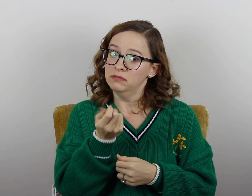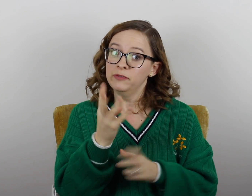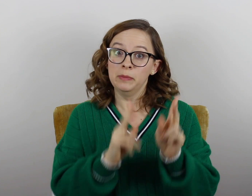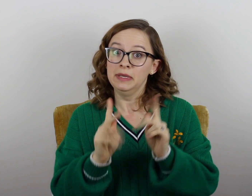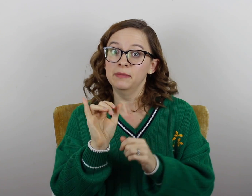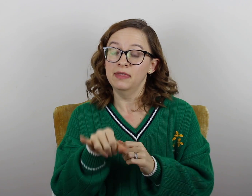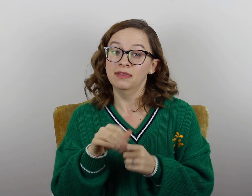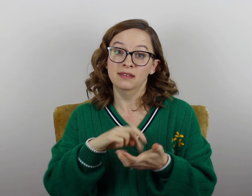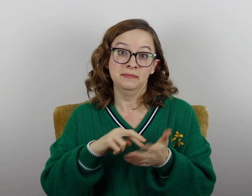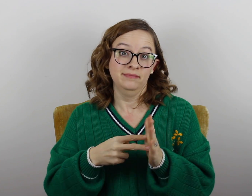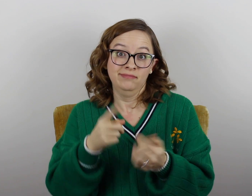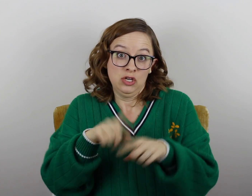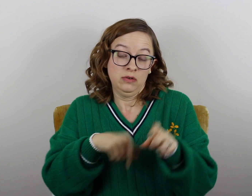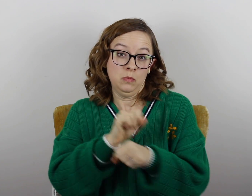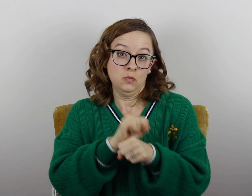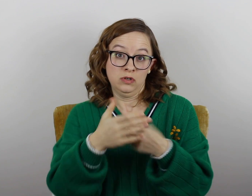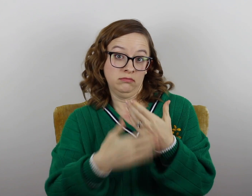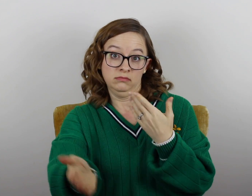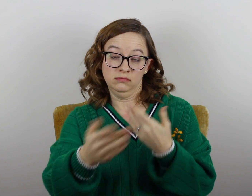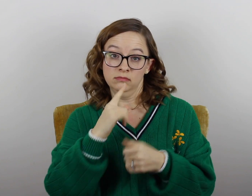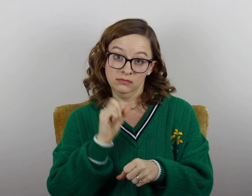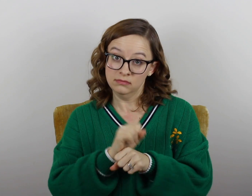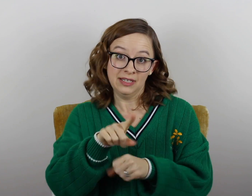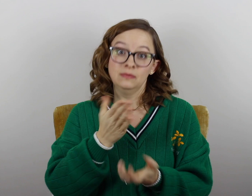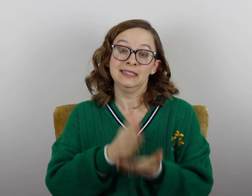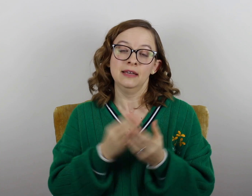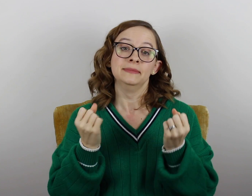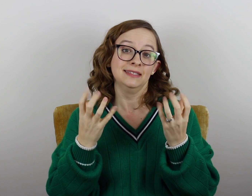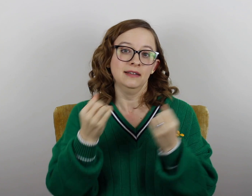I do know a few people who are not allowed to work in their profession anymore.